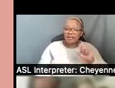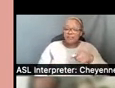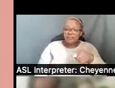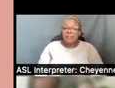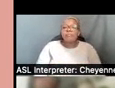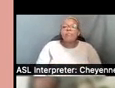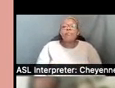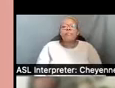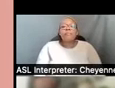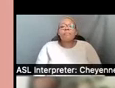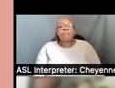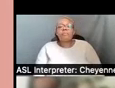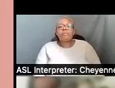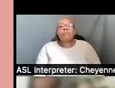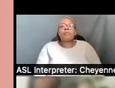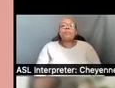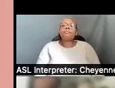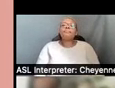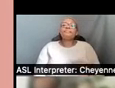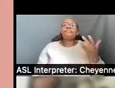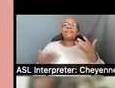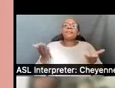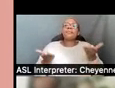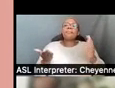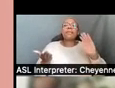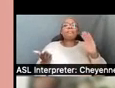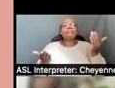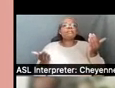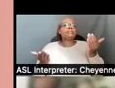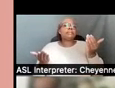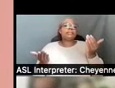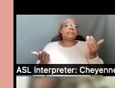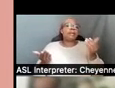This might seem like -- I don't know, a non-creative element of the application.